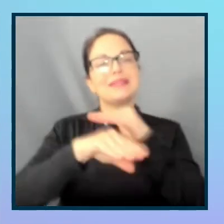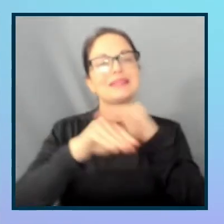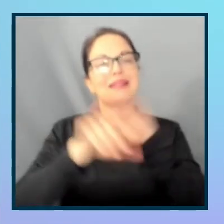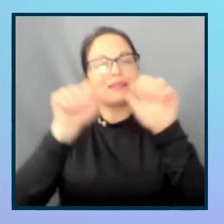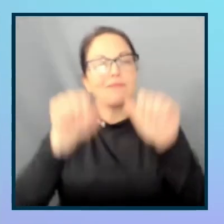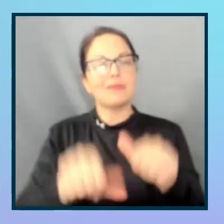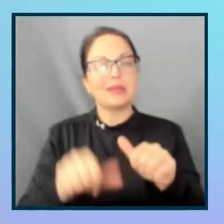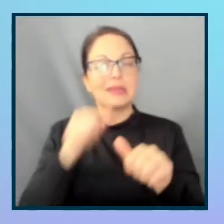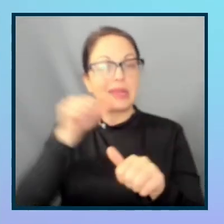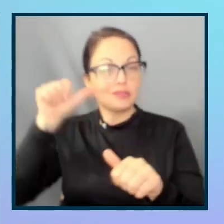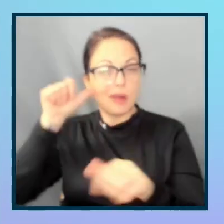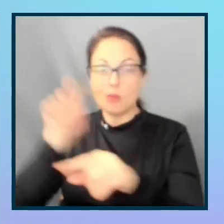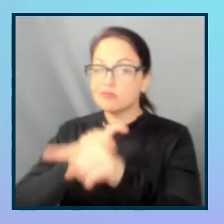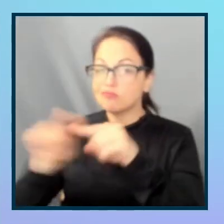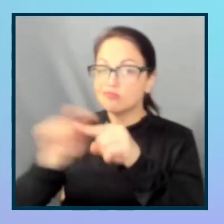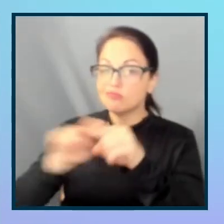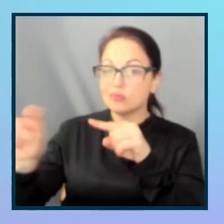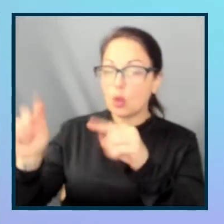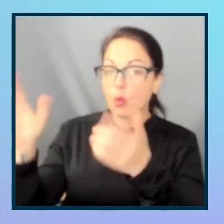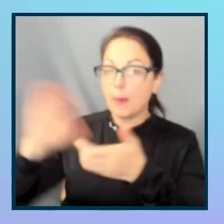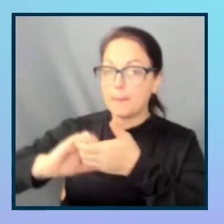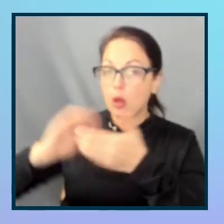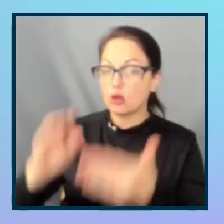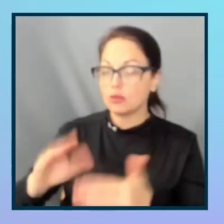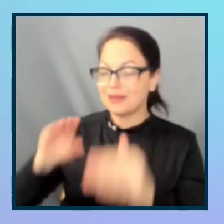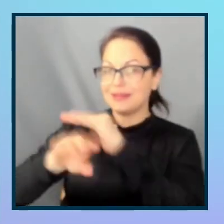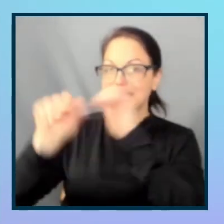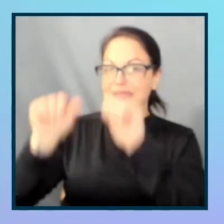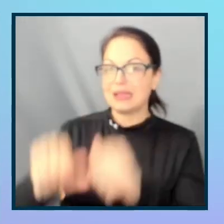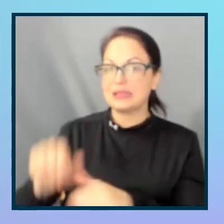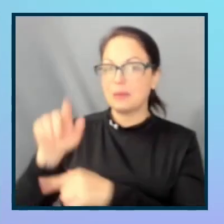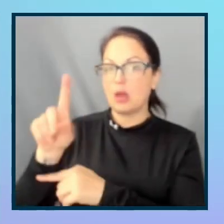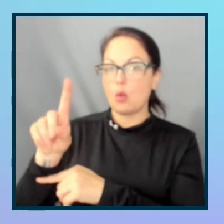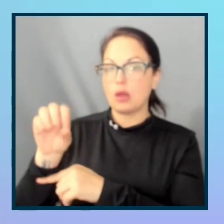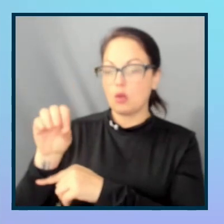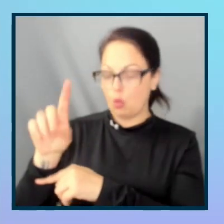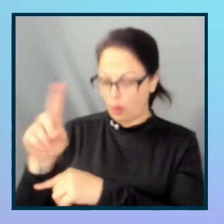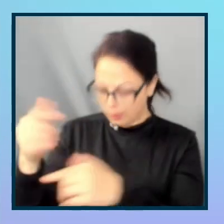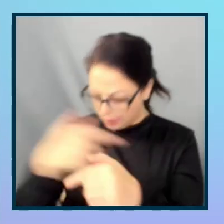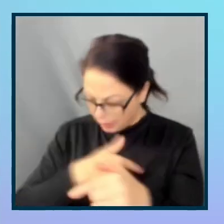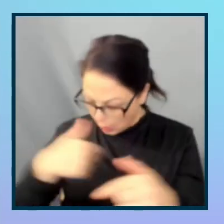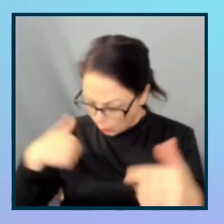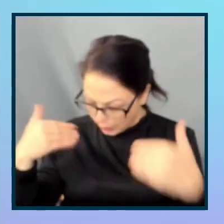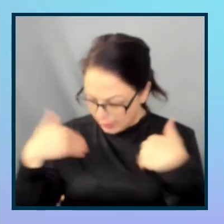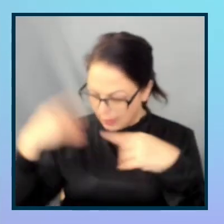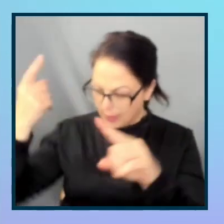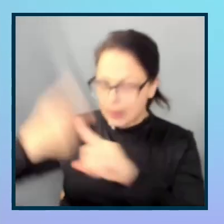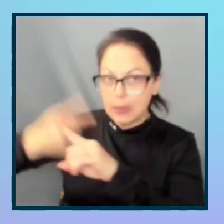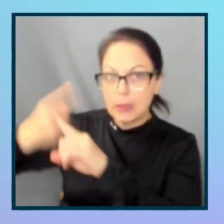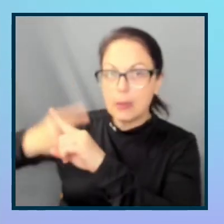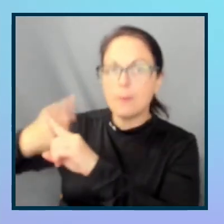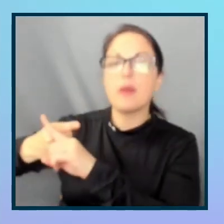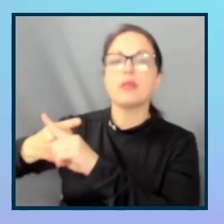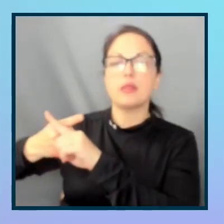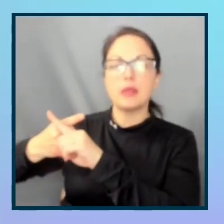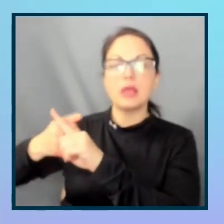The Accessibility 101 training that we hold every month as a part of our efforts will actually be something